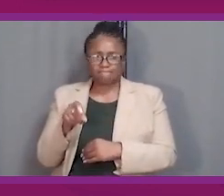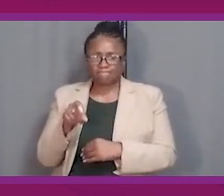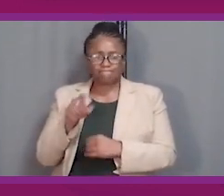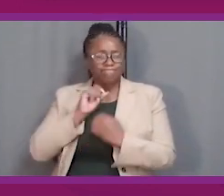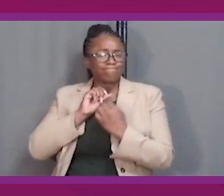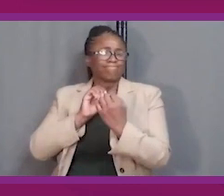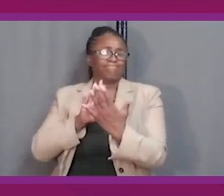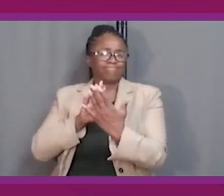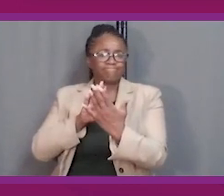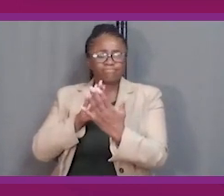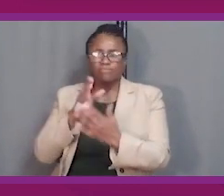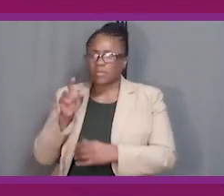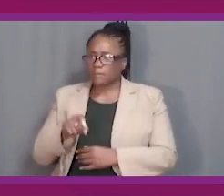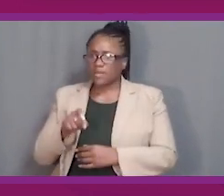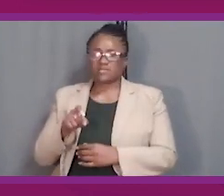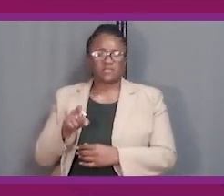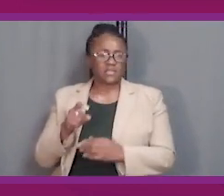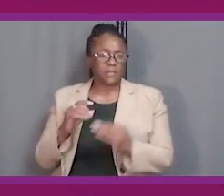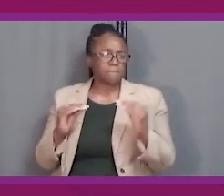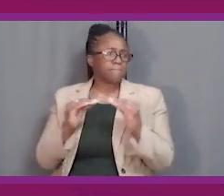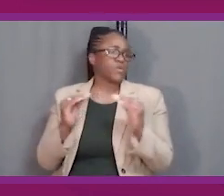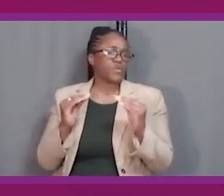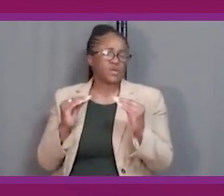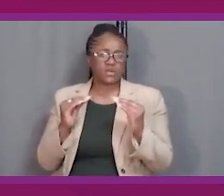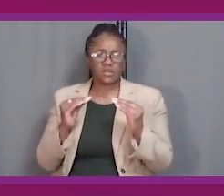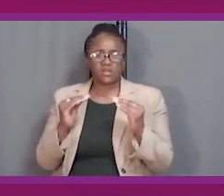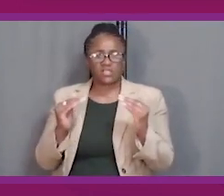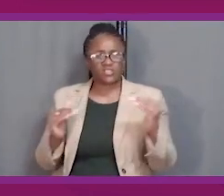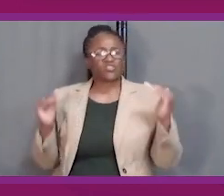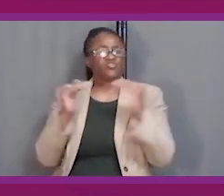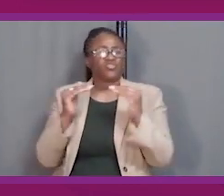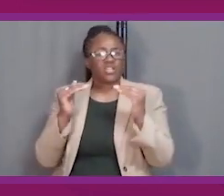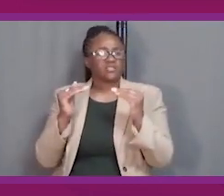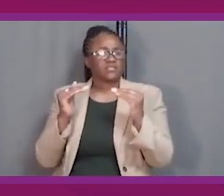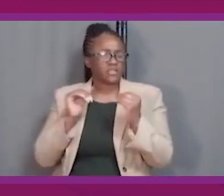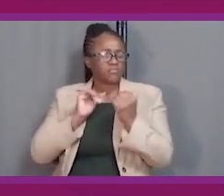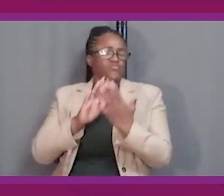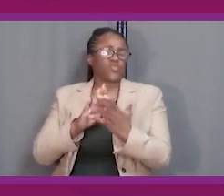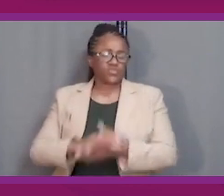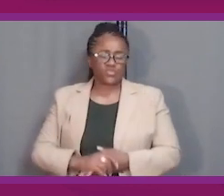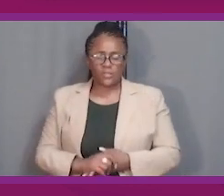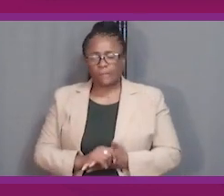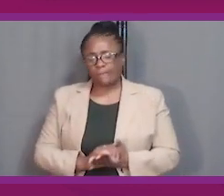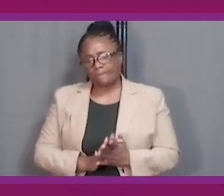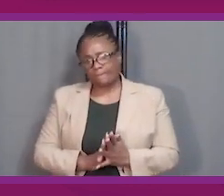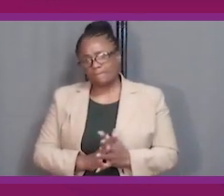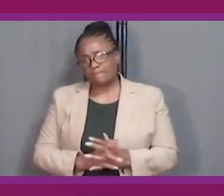approach. And so I will leave it at that for now because I'm excited to get into this